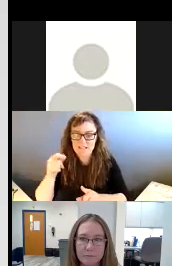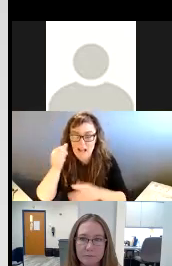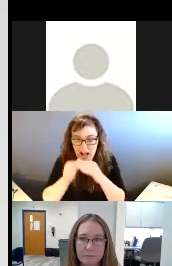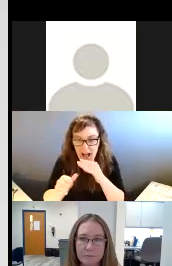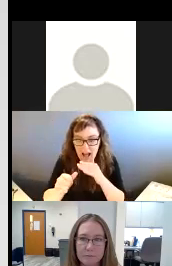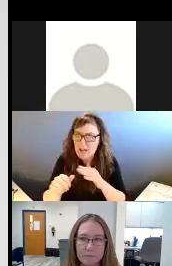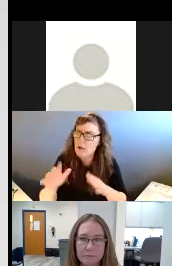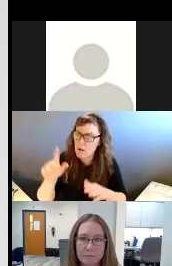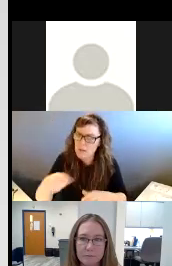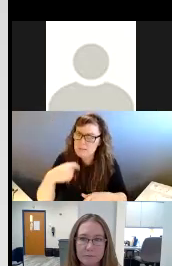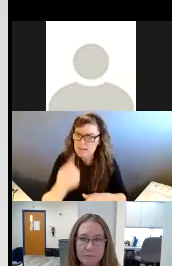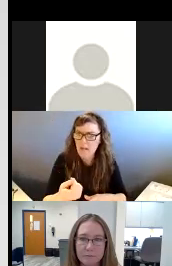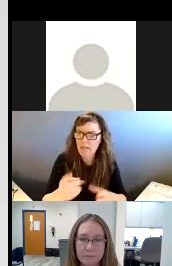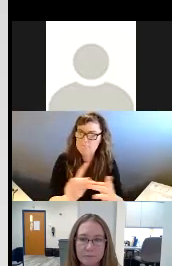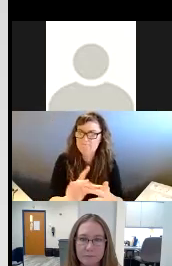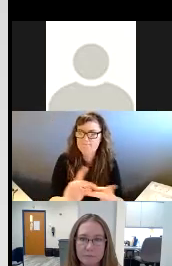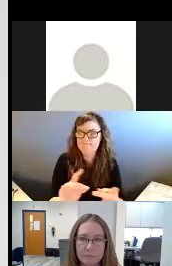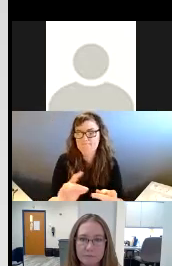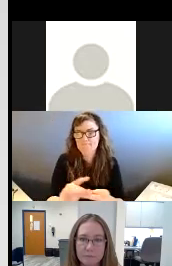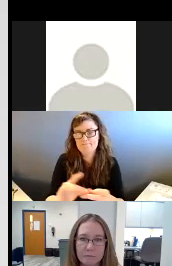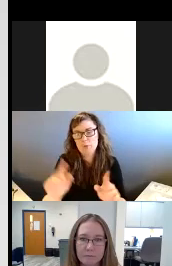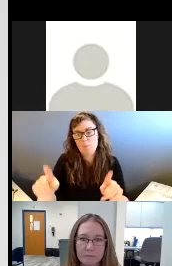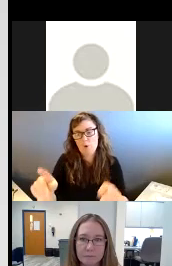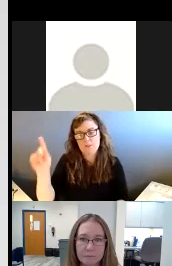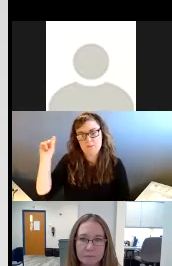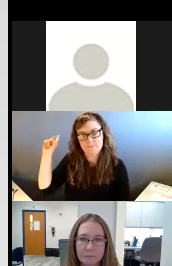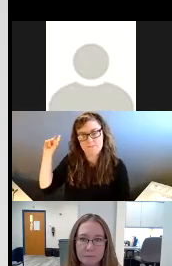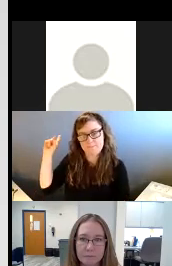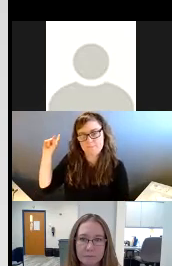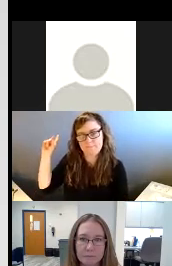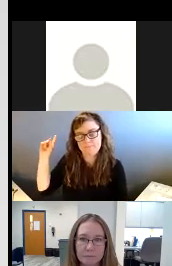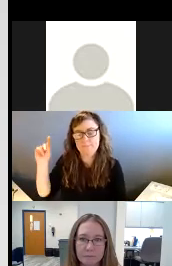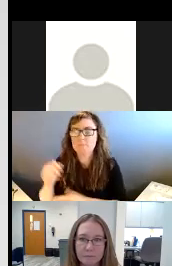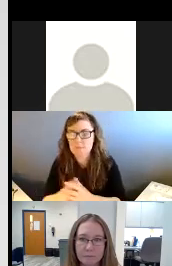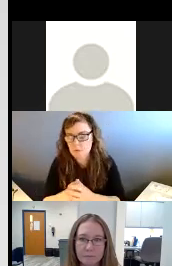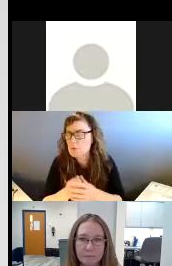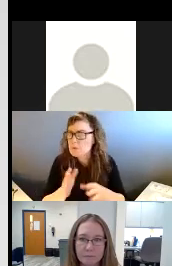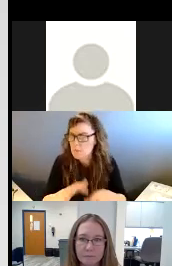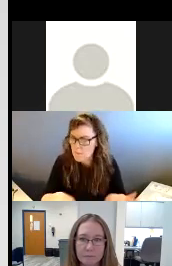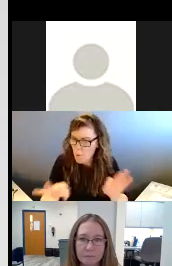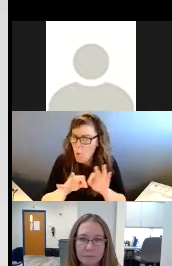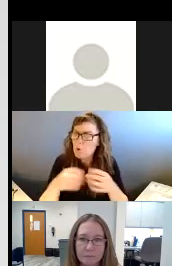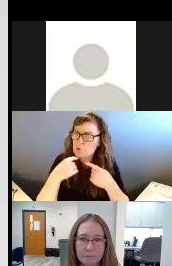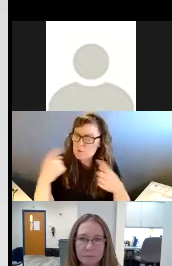TO ANOTHER PERSON BEING PRESENT. GOOD PRACTICE TO ASK THE PATIENT TO DO THAT AS WELL, THEY ANNOUNCE WHO IS PRESENT WITH THEM WITH